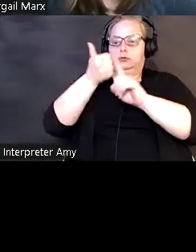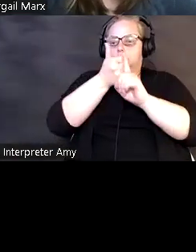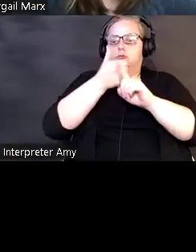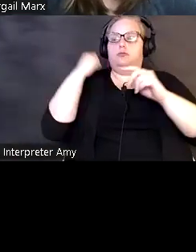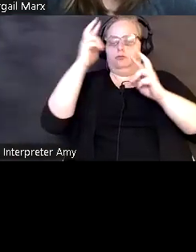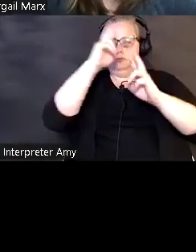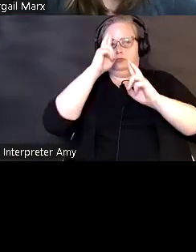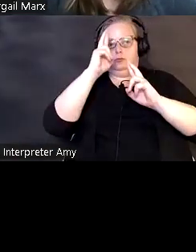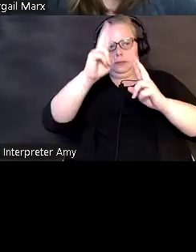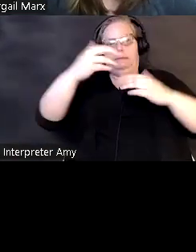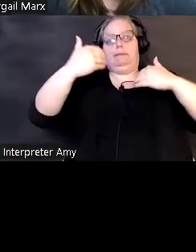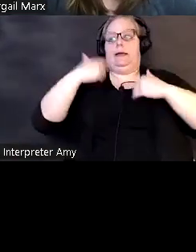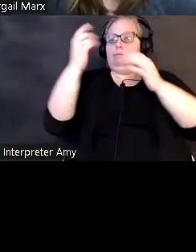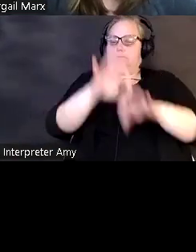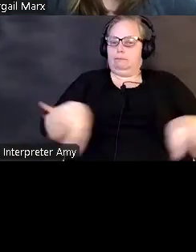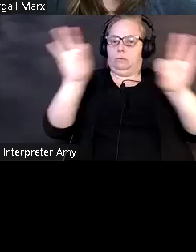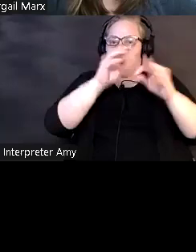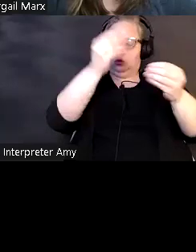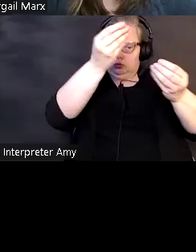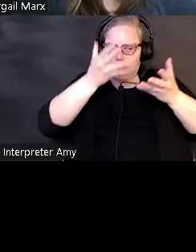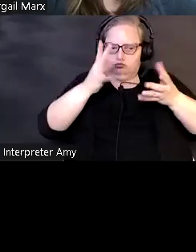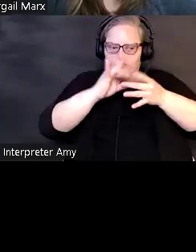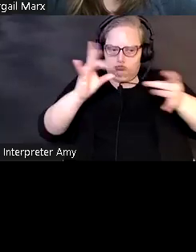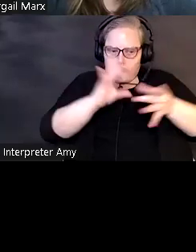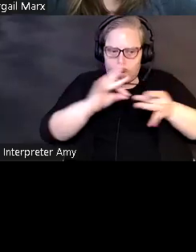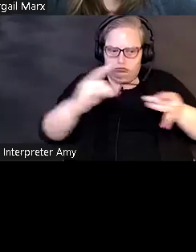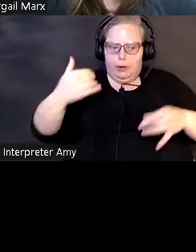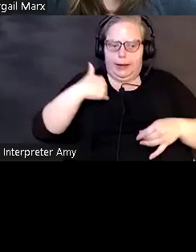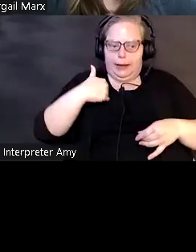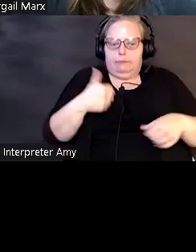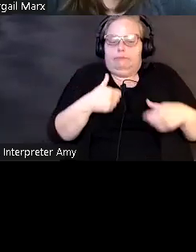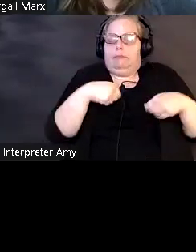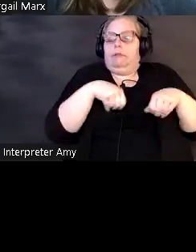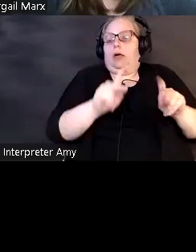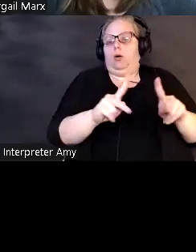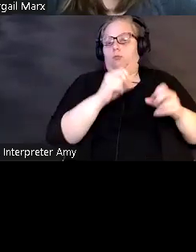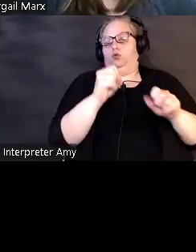important to say and giving them space to do so. Related to that, increased wait time is really